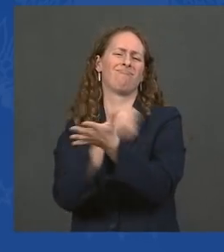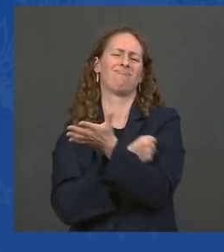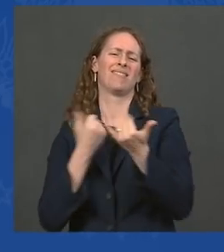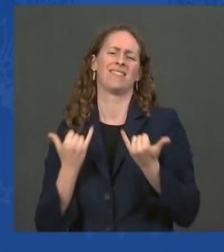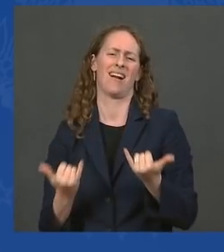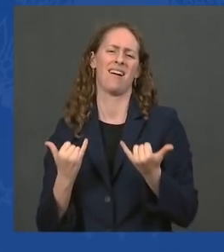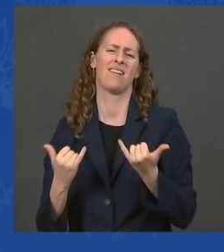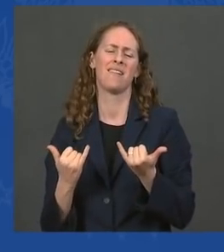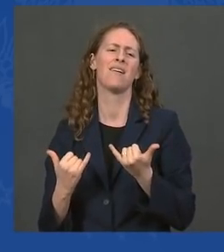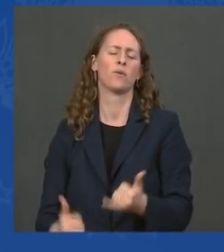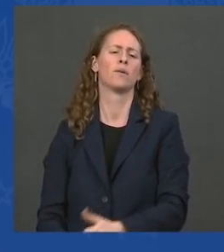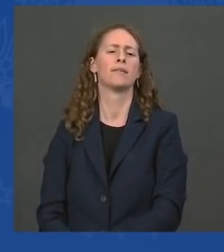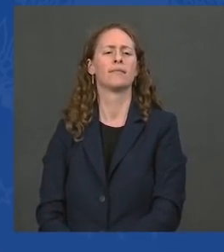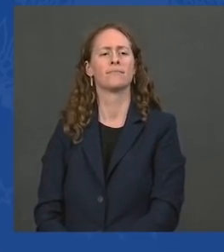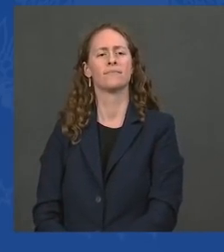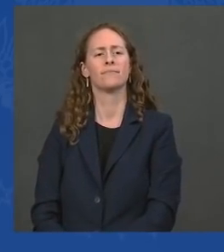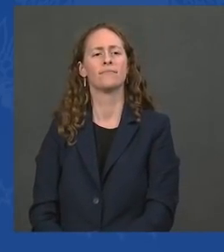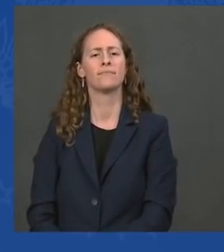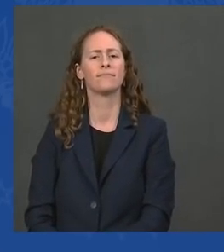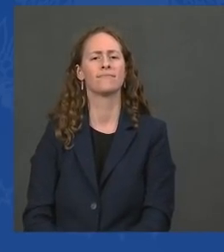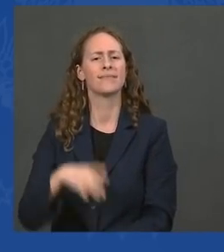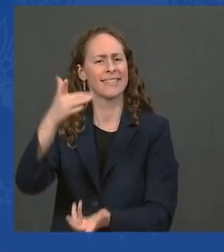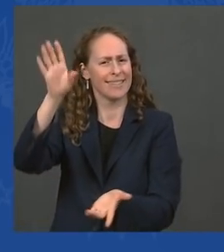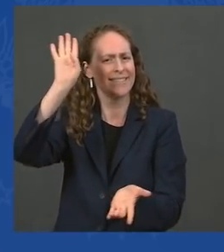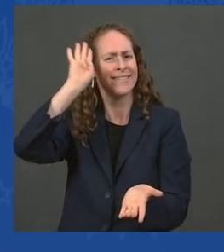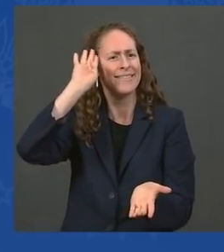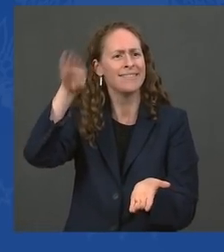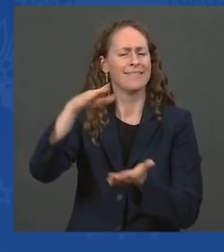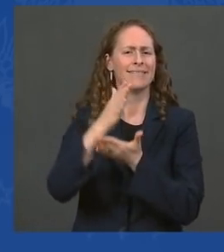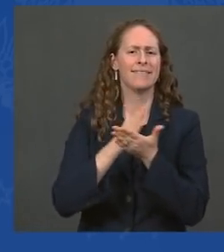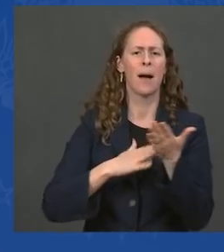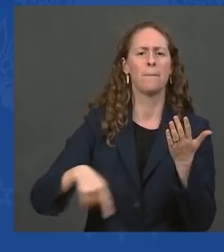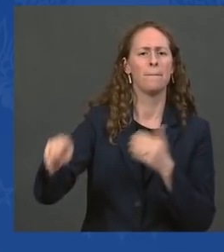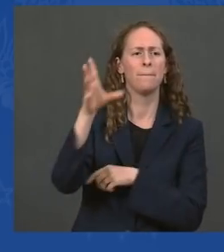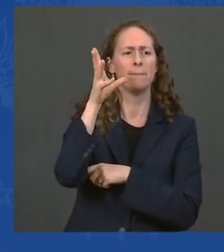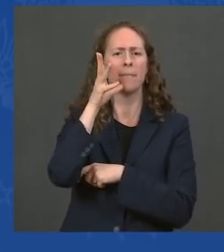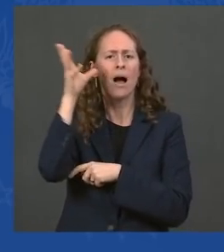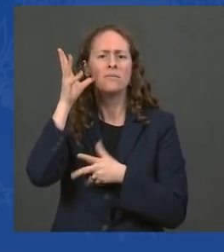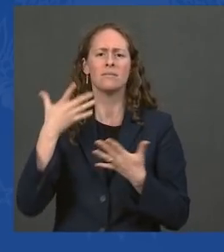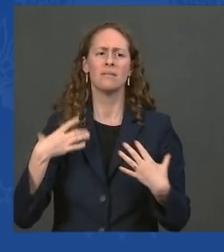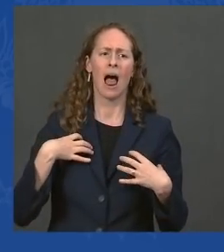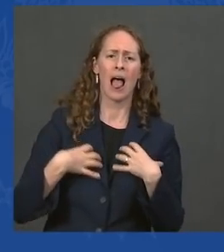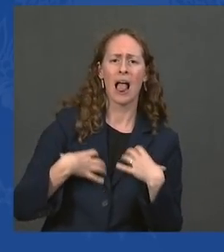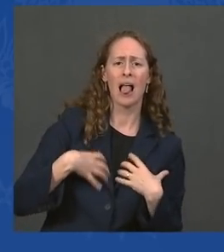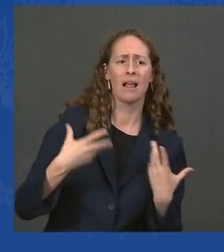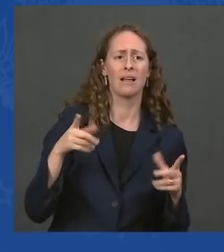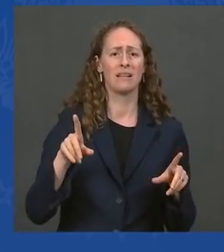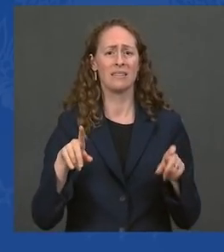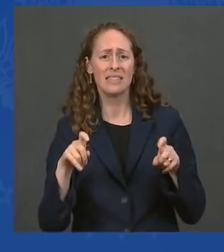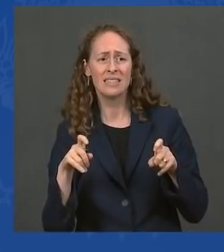Now, I know parents out there are anxiously waiting for a vaccine for children ages 5 to 11.